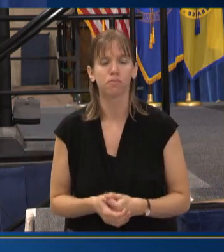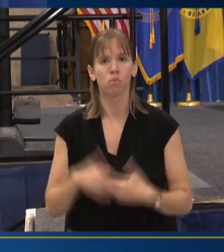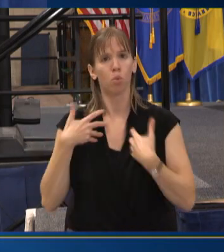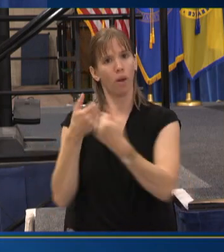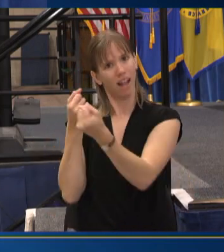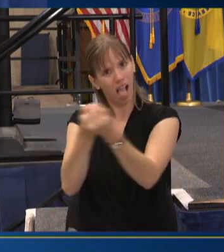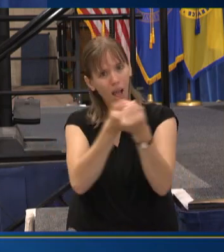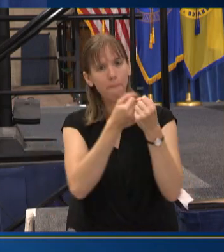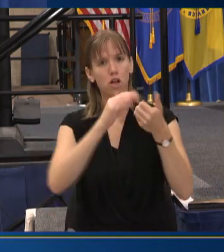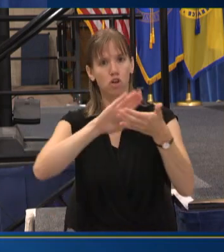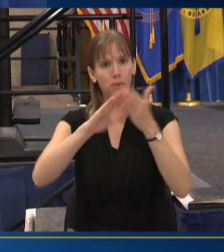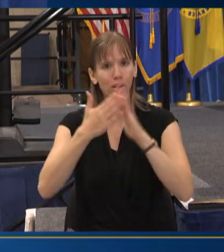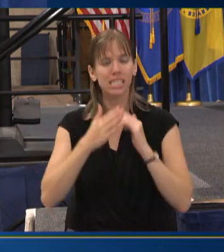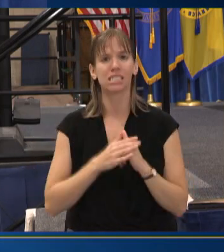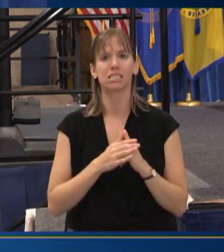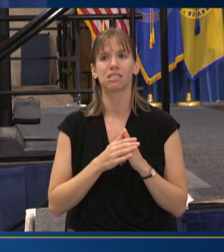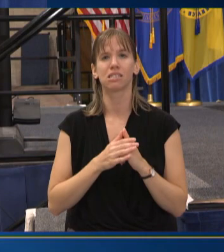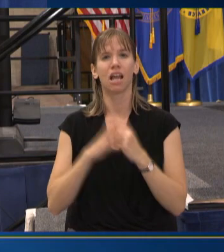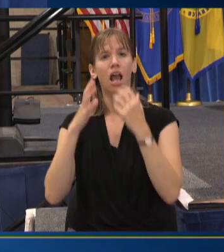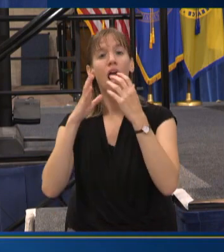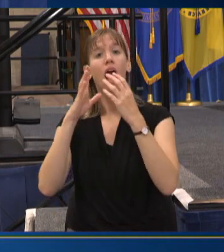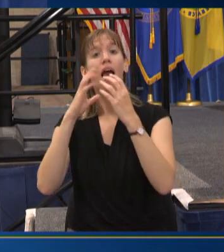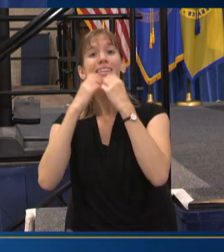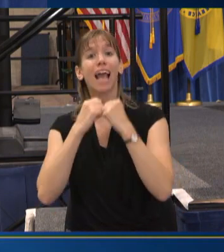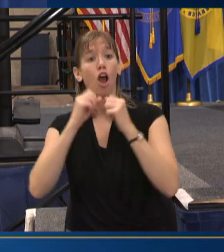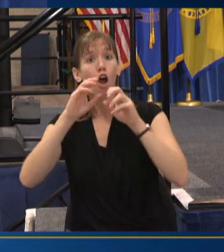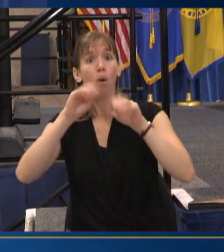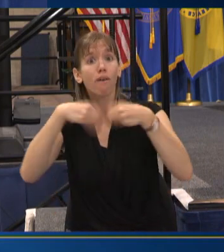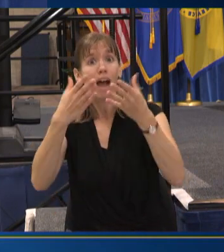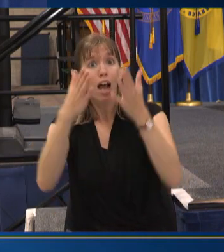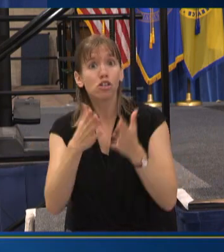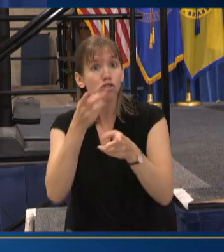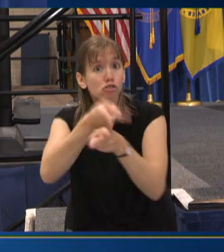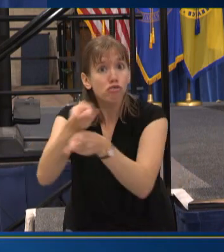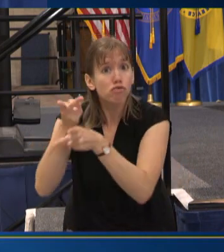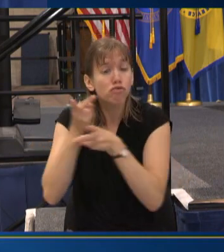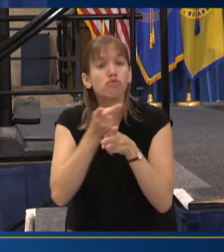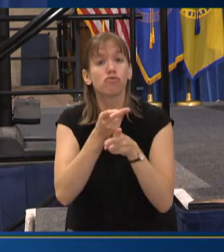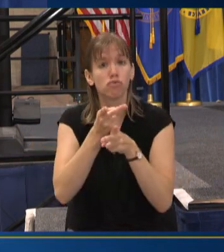and care providers to accelerate their work on preparedness and mitigation.